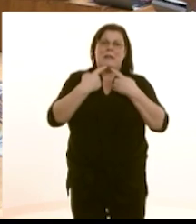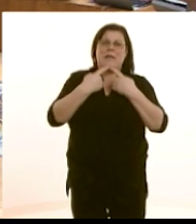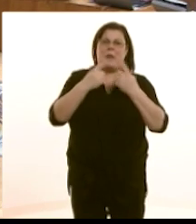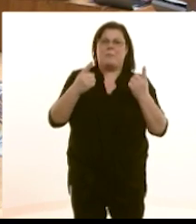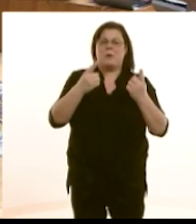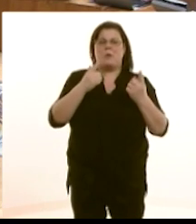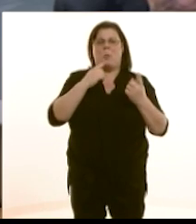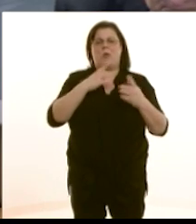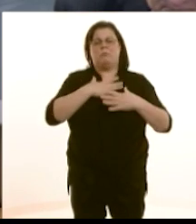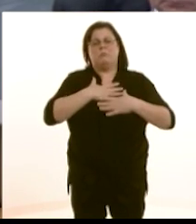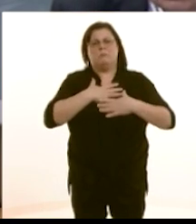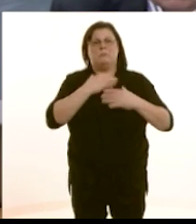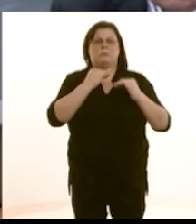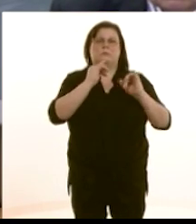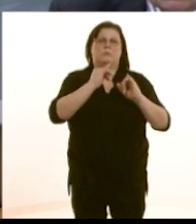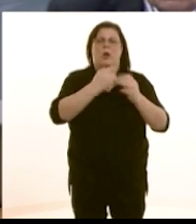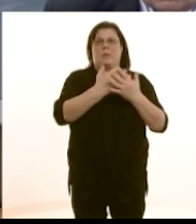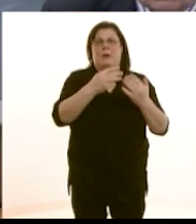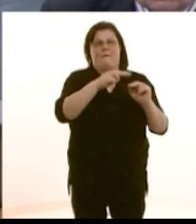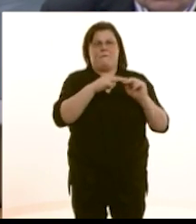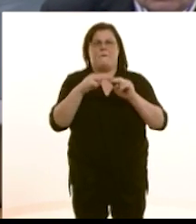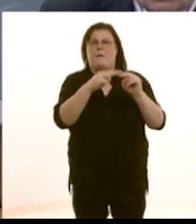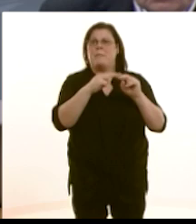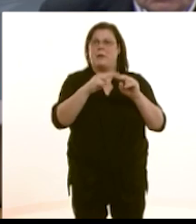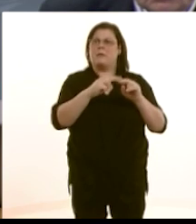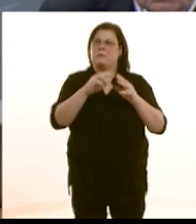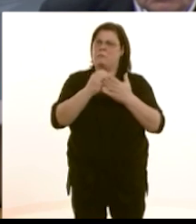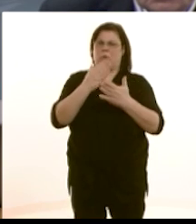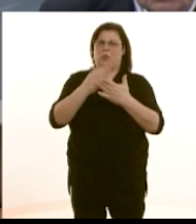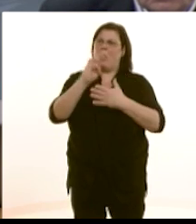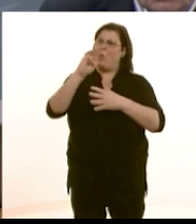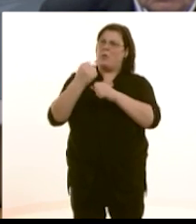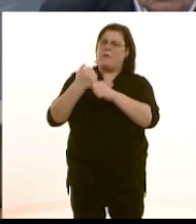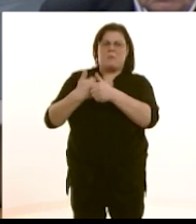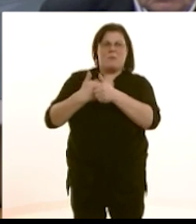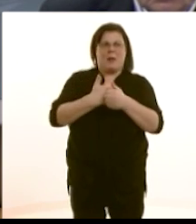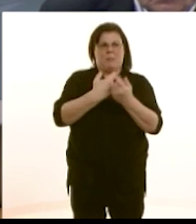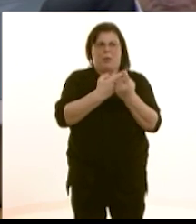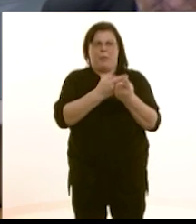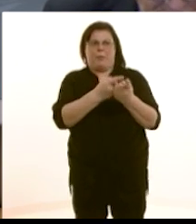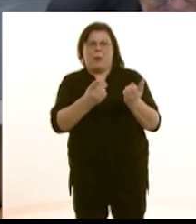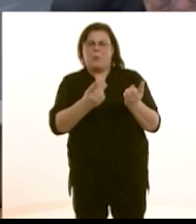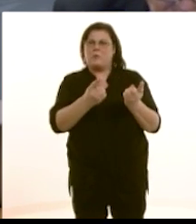itís vital that the Welsh Government does all that it can to help those workers retrain